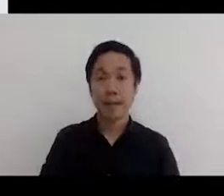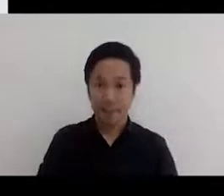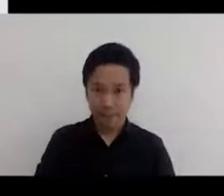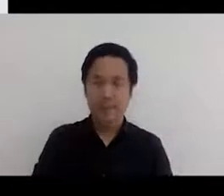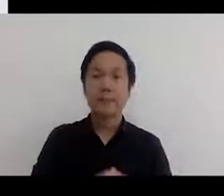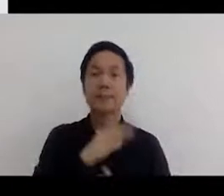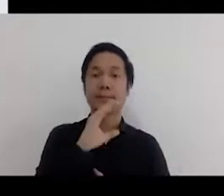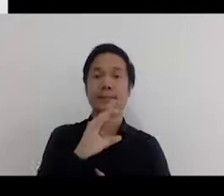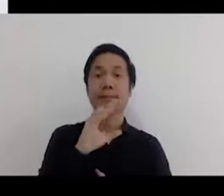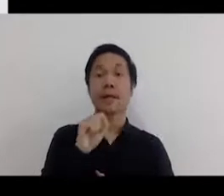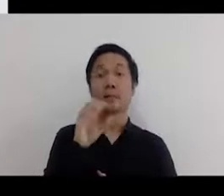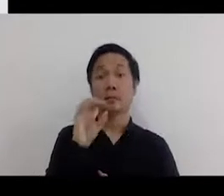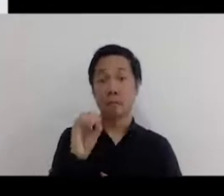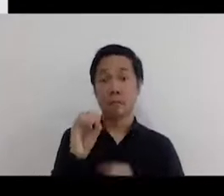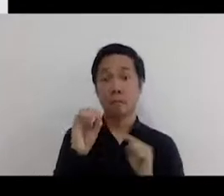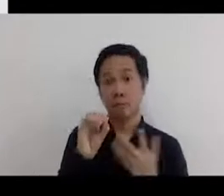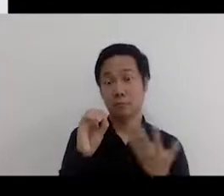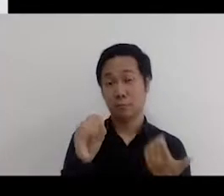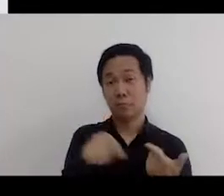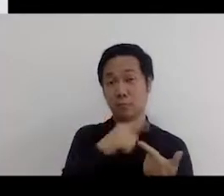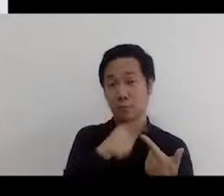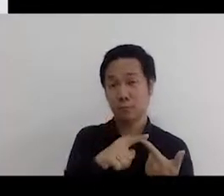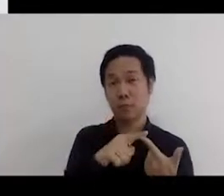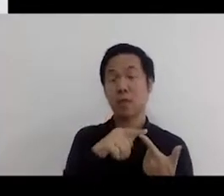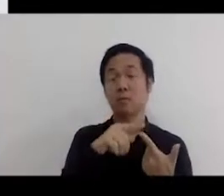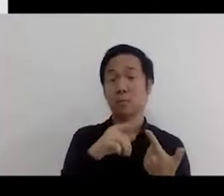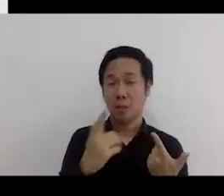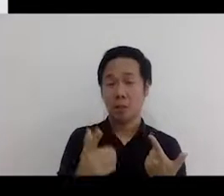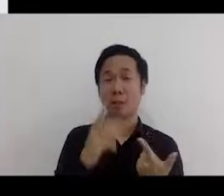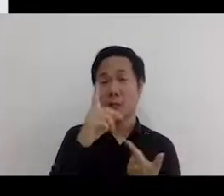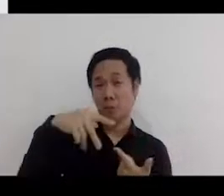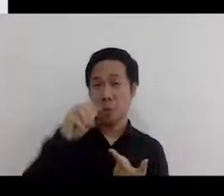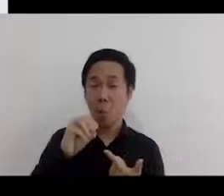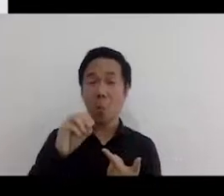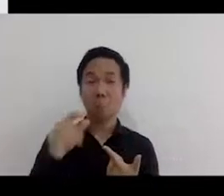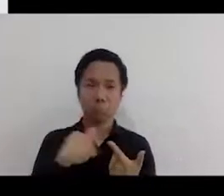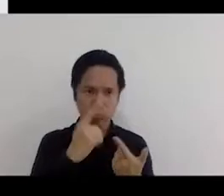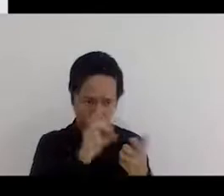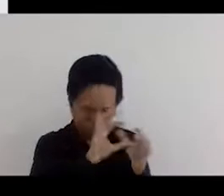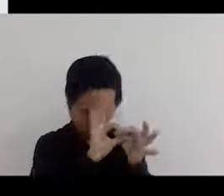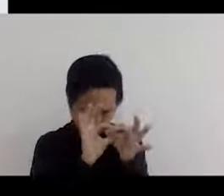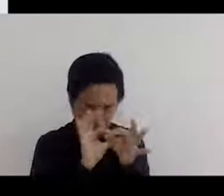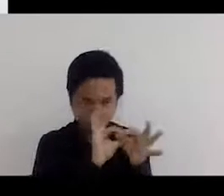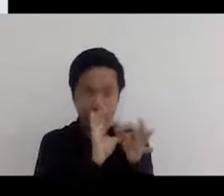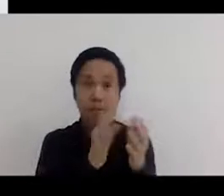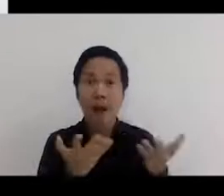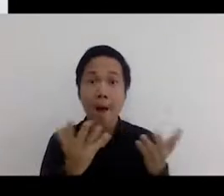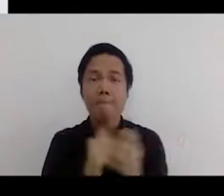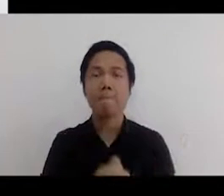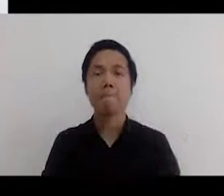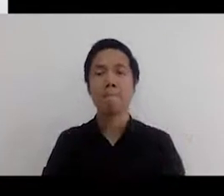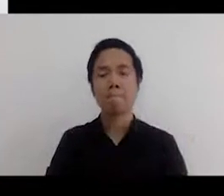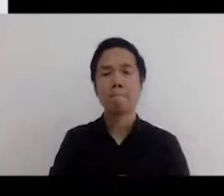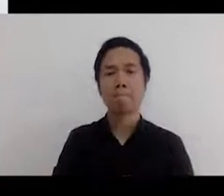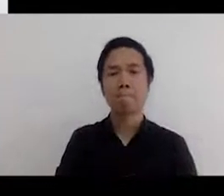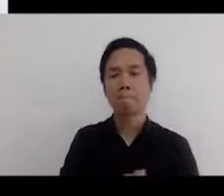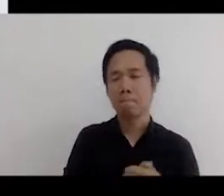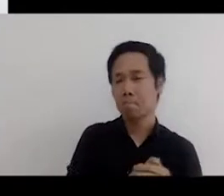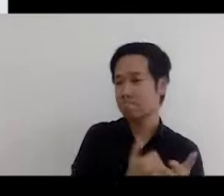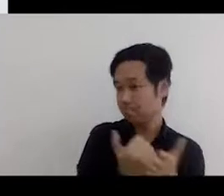strengthening preparedness for eventual recovery, future emergencies, and implement gender, age and disability-inclusive exit strategy.